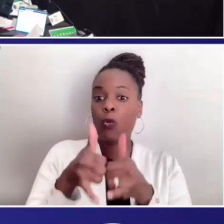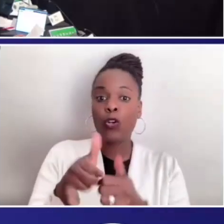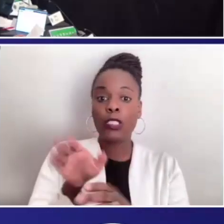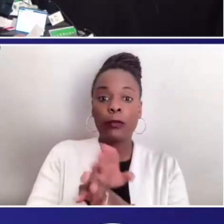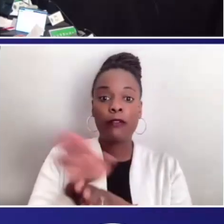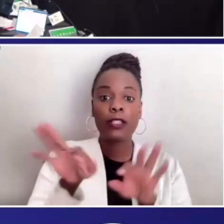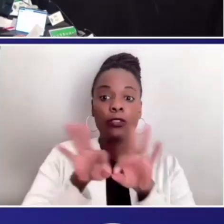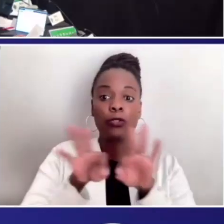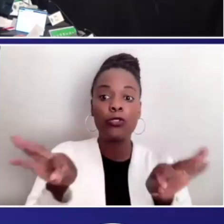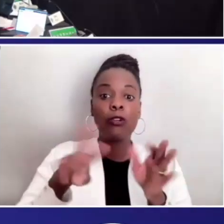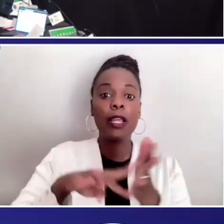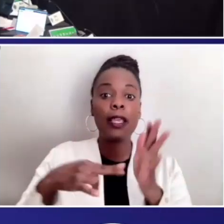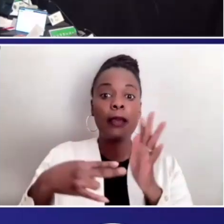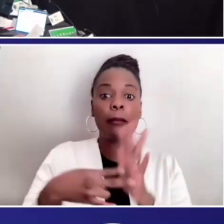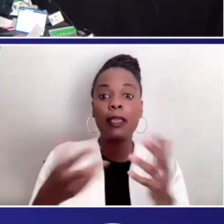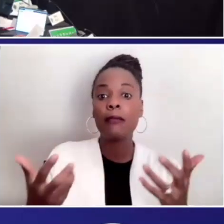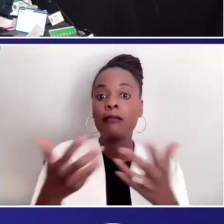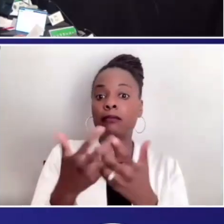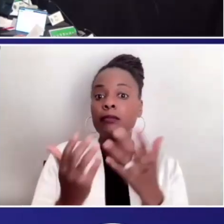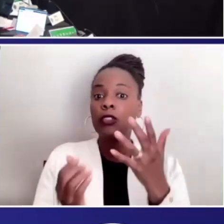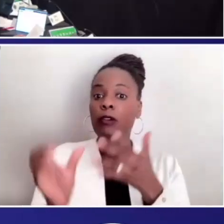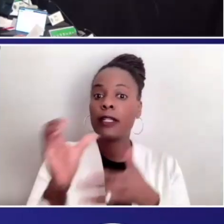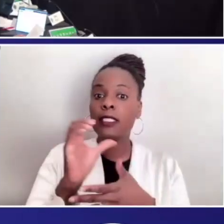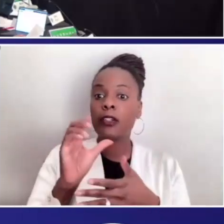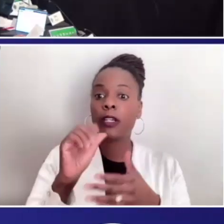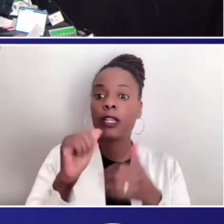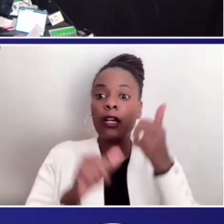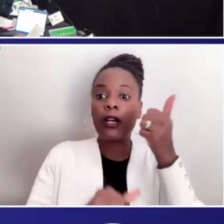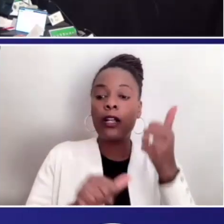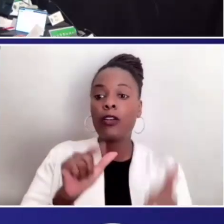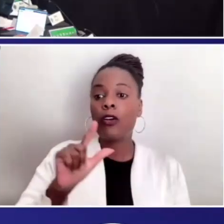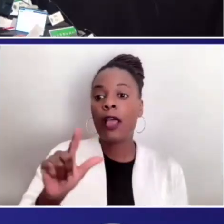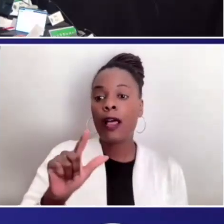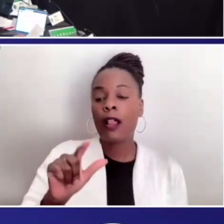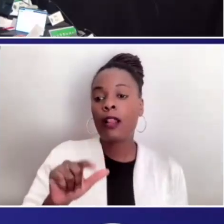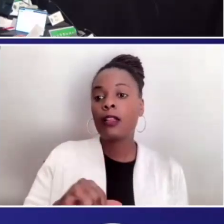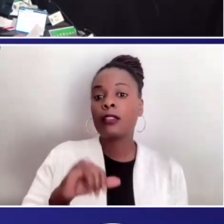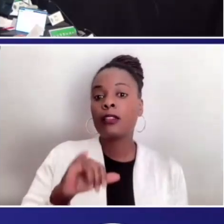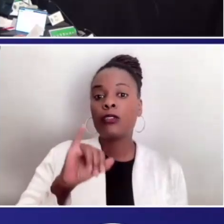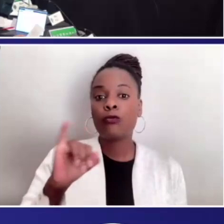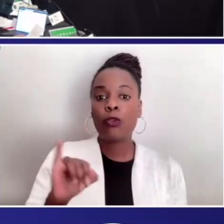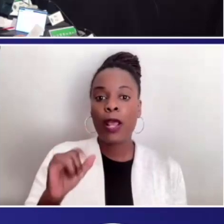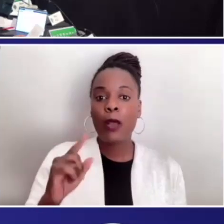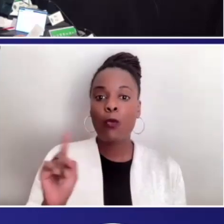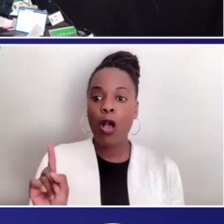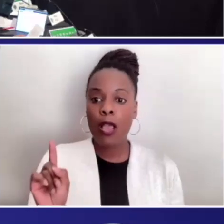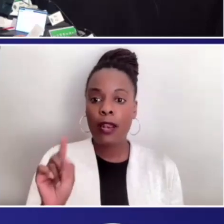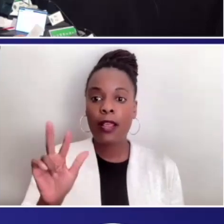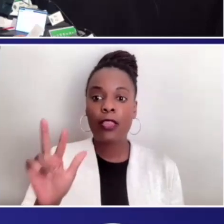criteria under (l) Romanette one through Romanette three of this definition,